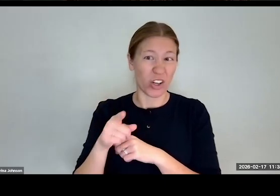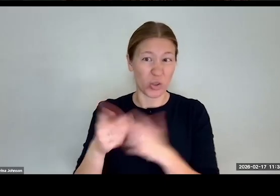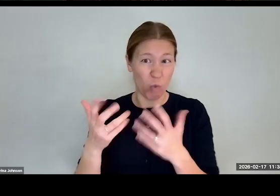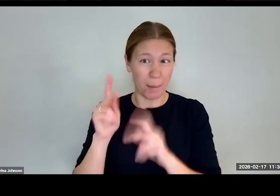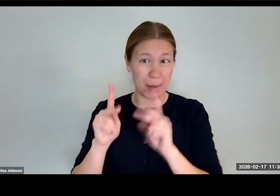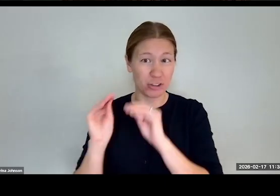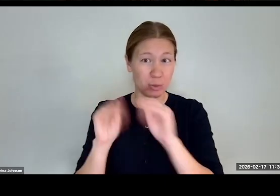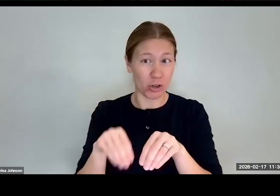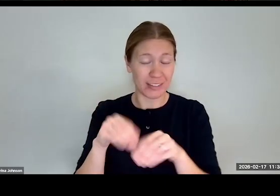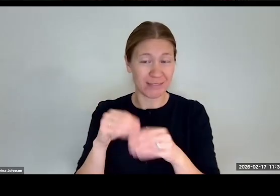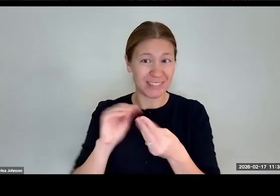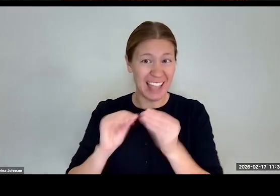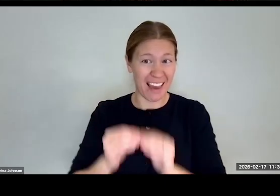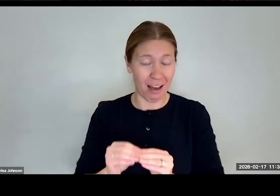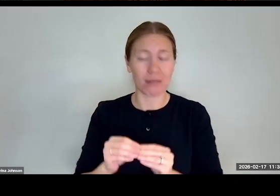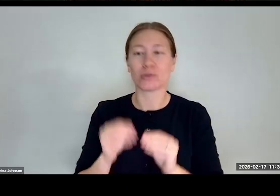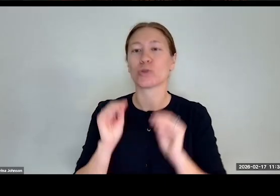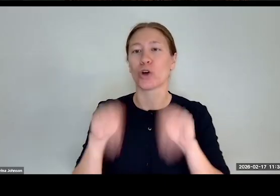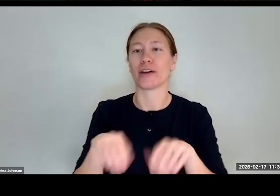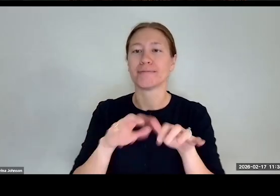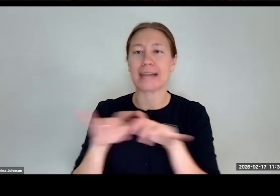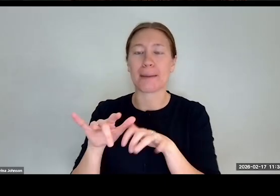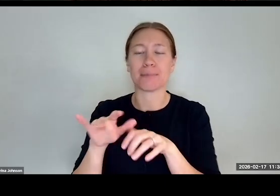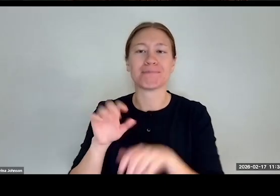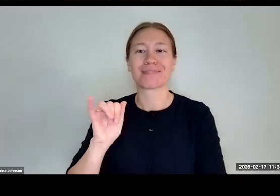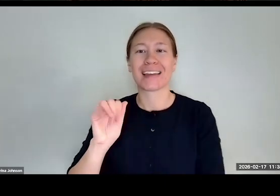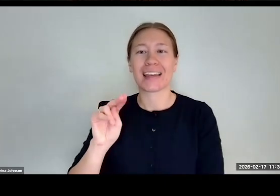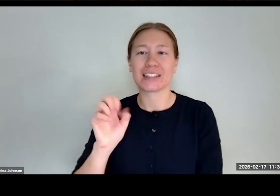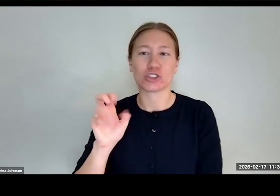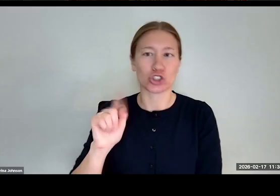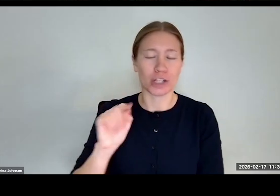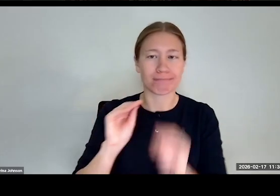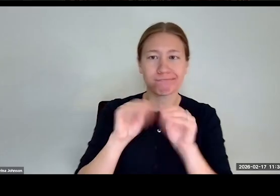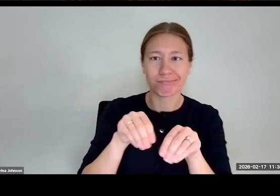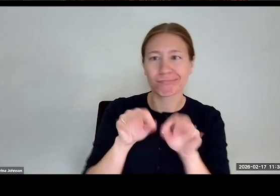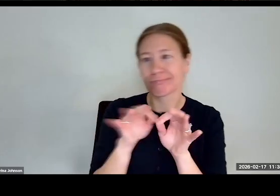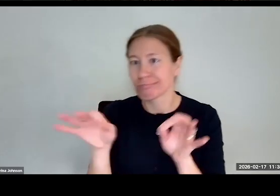you could say insert X here, whatever data you want them to put in for merged